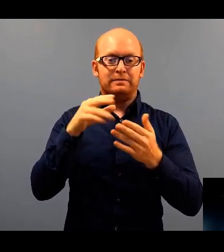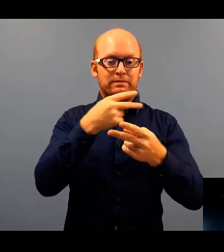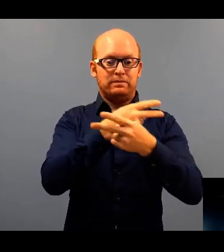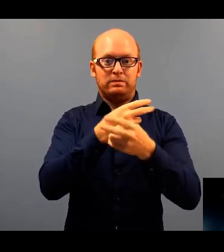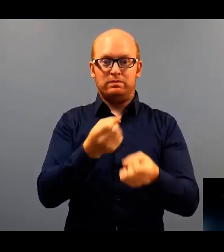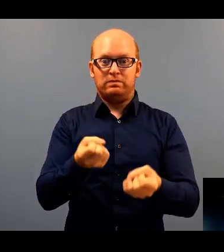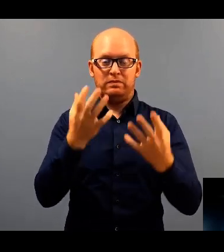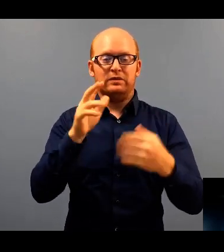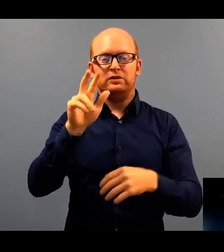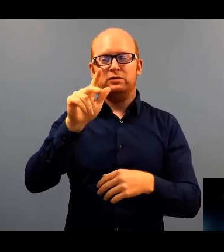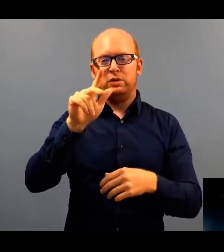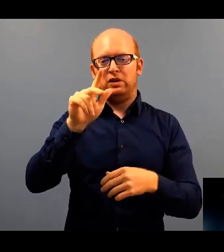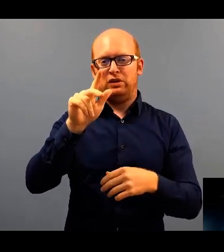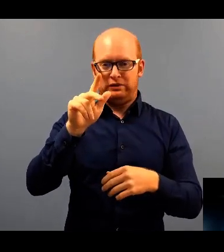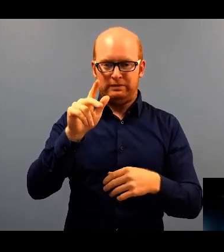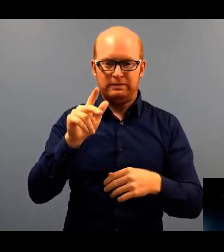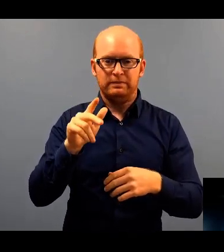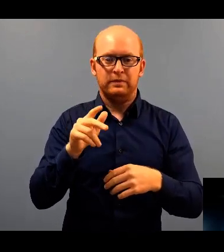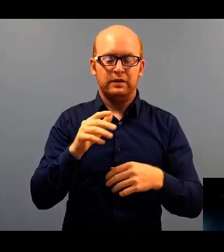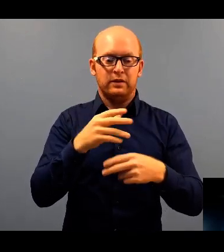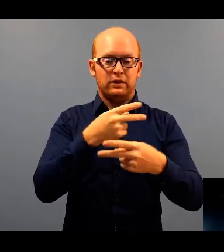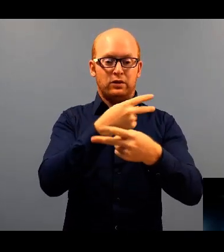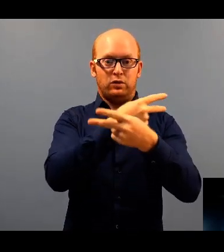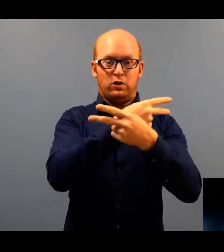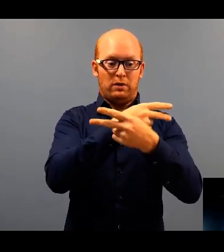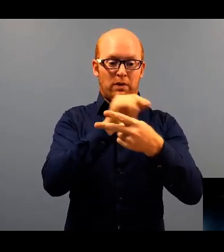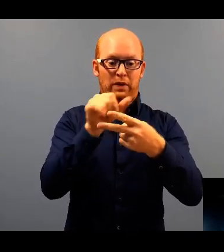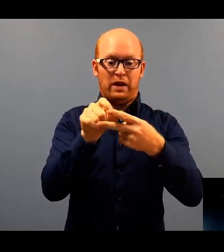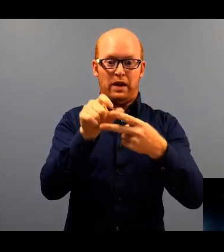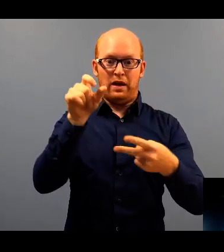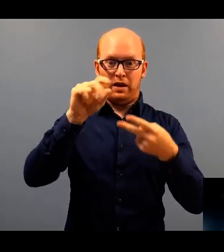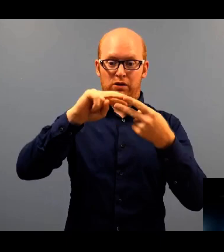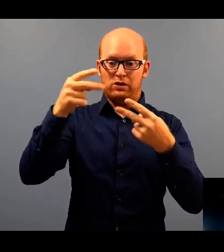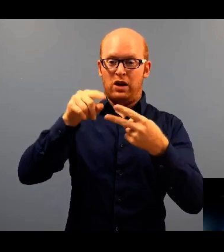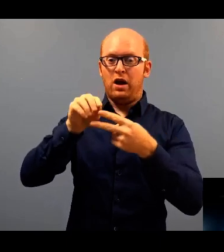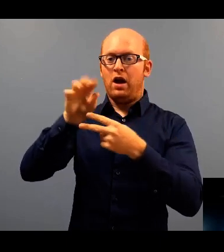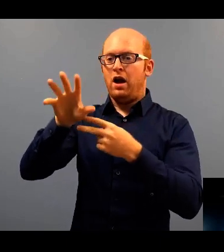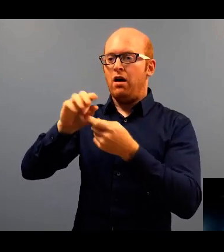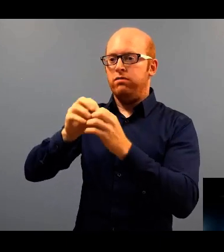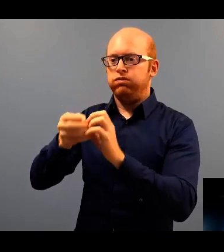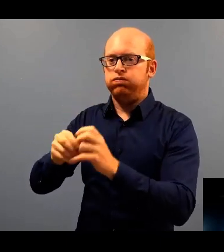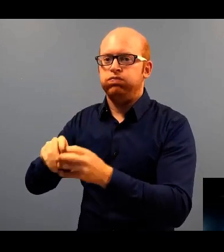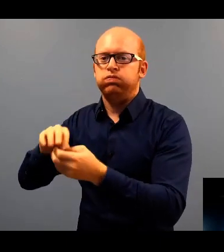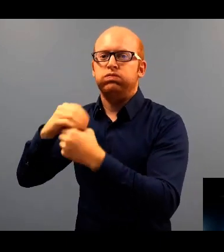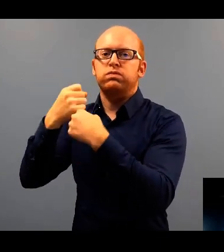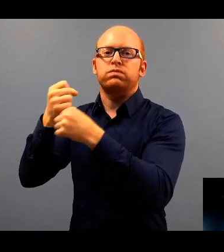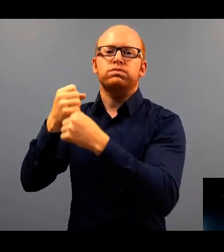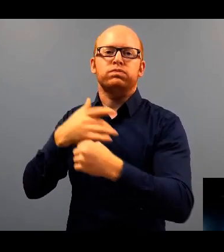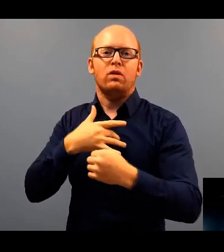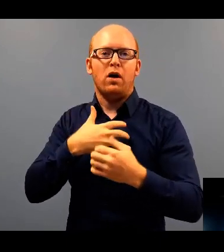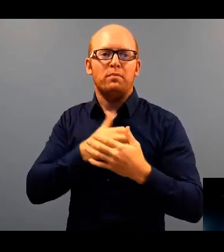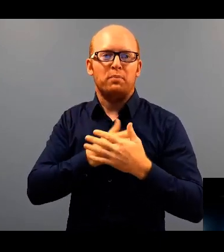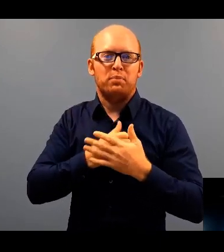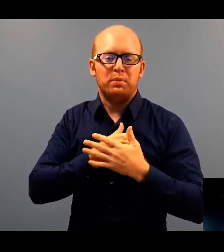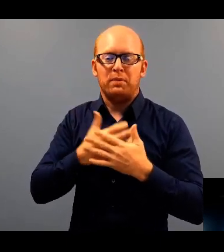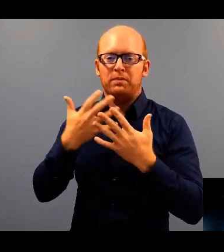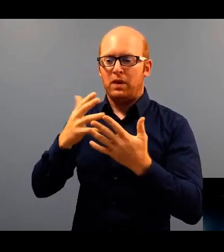in 23 pair of chromosomes. These genes determine complex bodily functions like the way the heart pumps blood